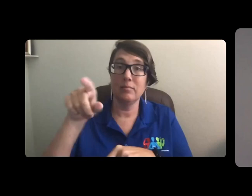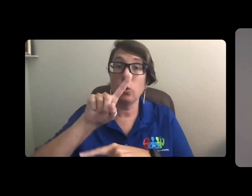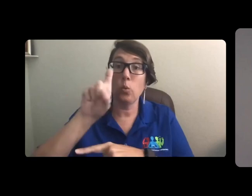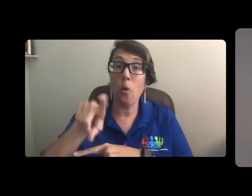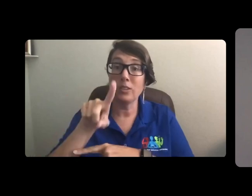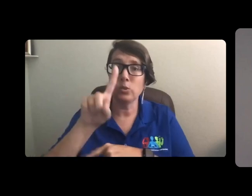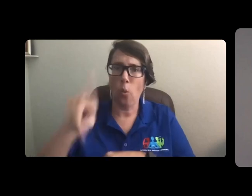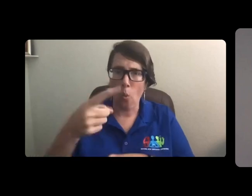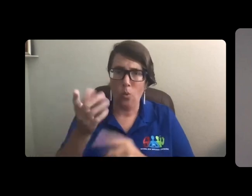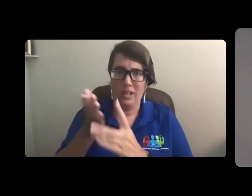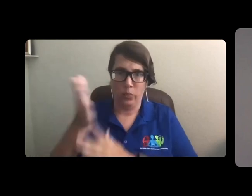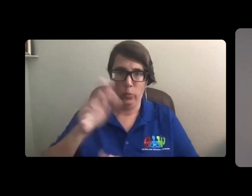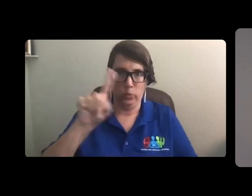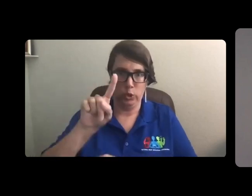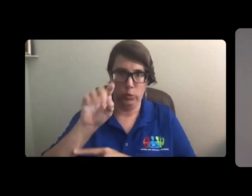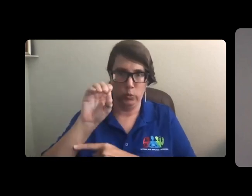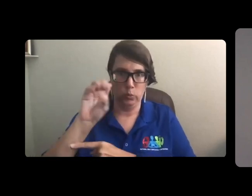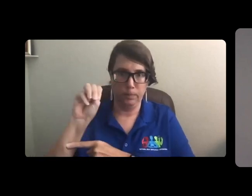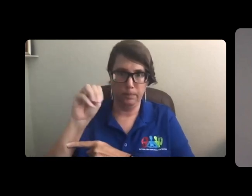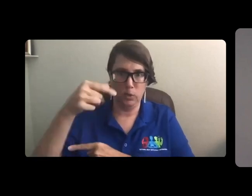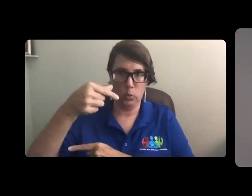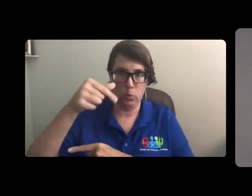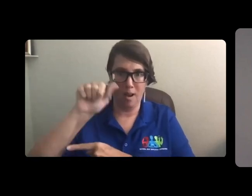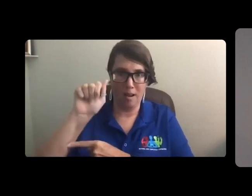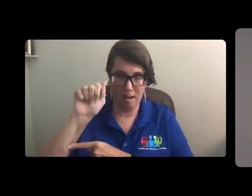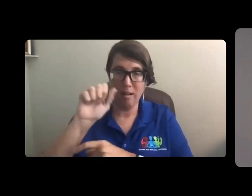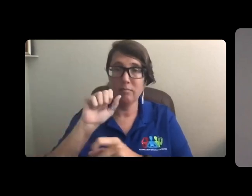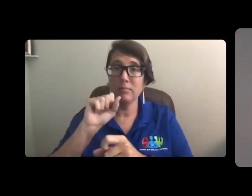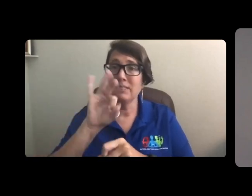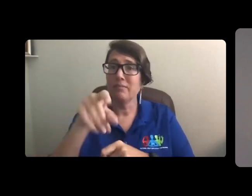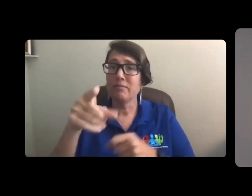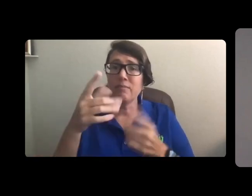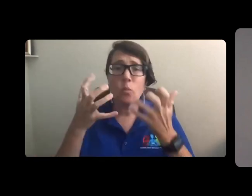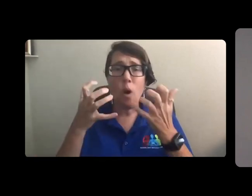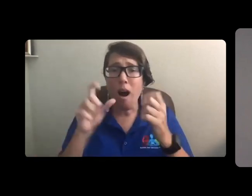And just as a reminder, we are only able to take questions through the